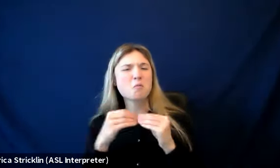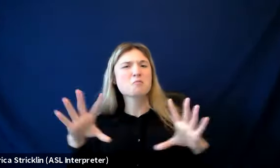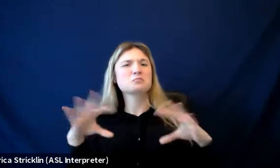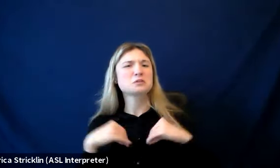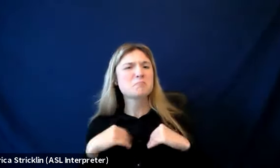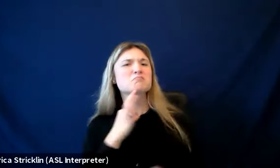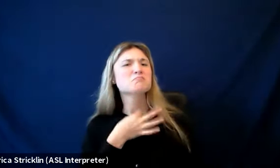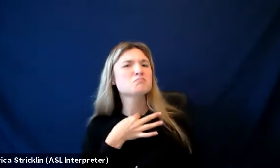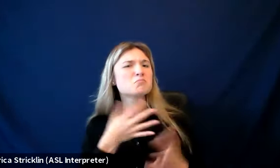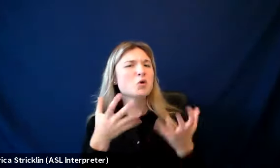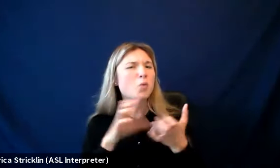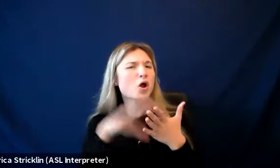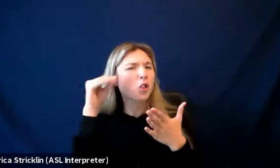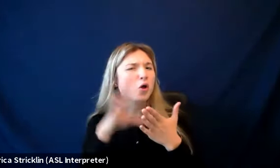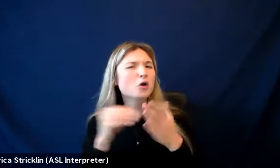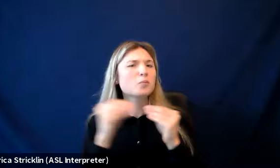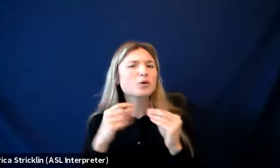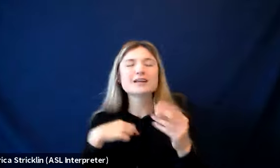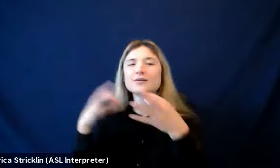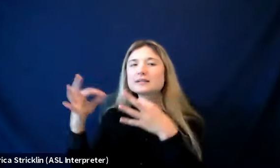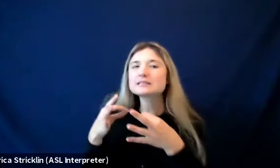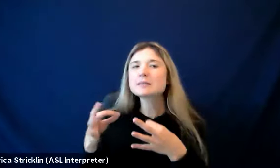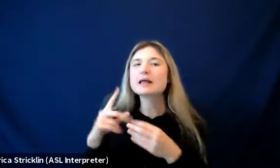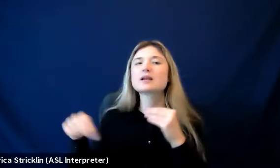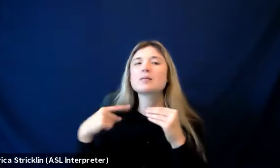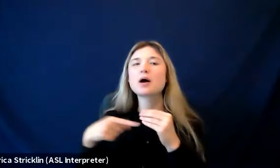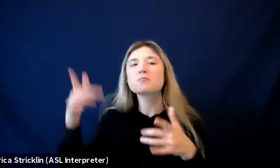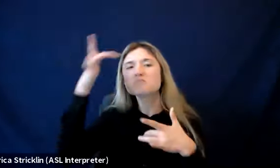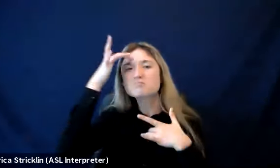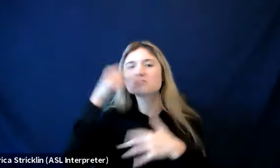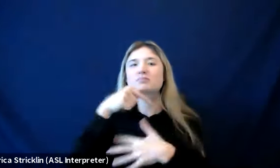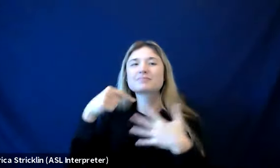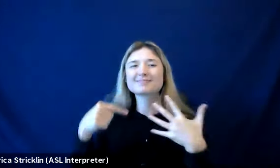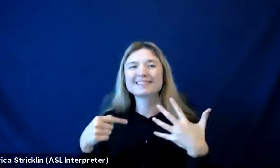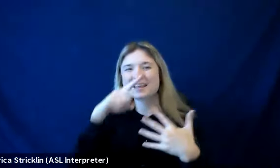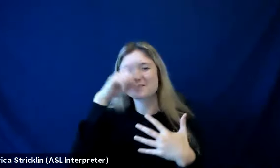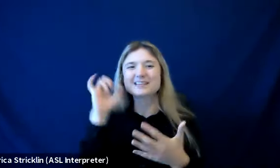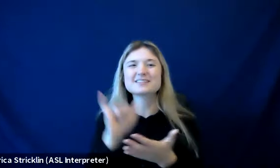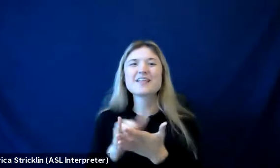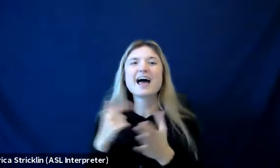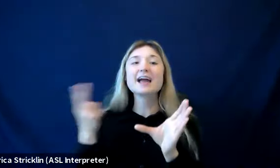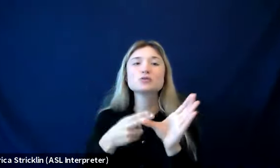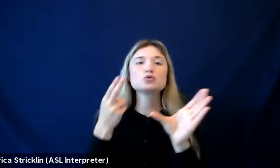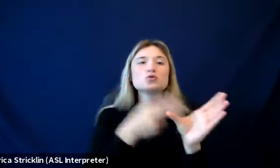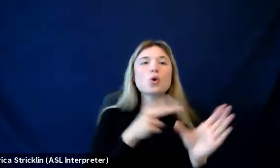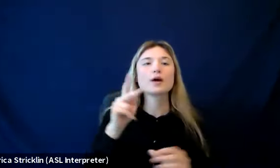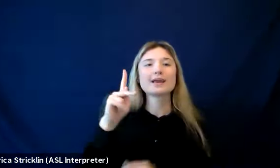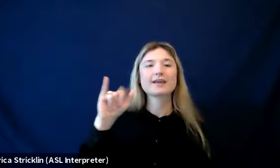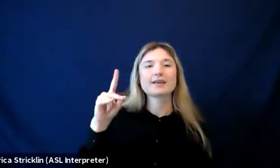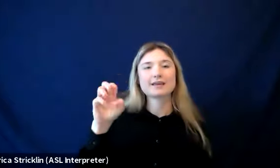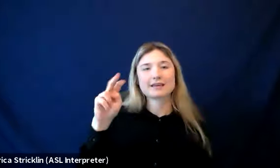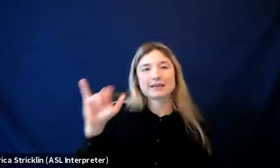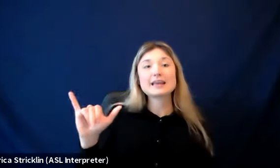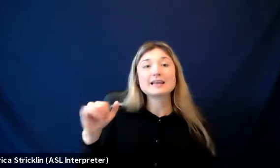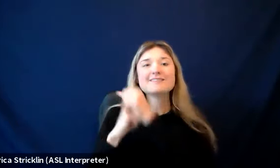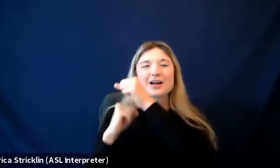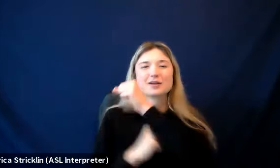about disease and what you can do and all these other things. And because of that I joined many kidney Foundation's here throughout Texas and Louisiana.